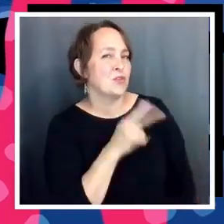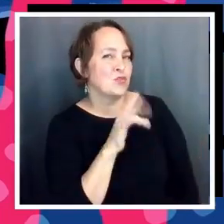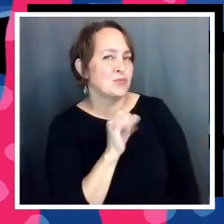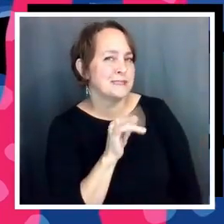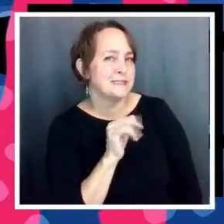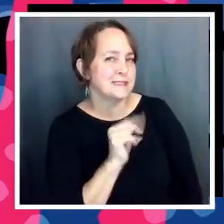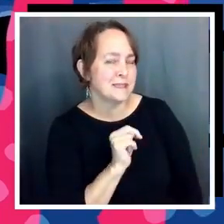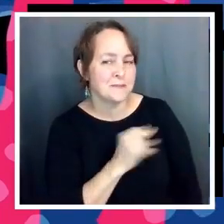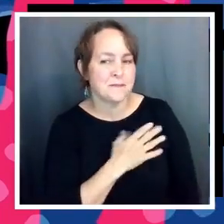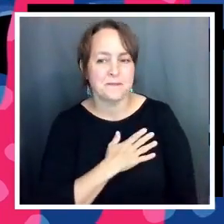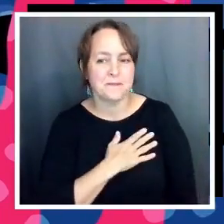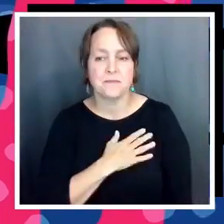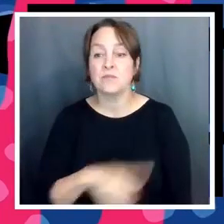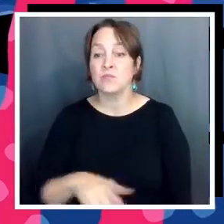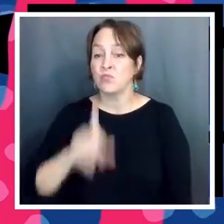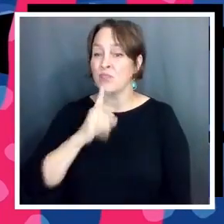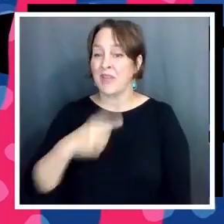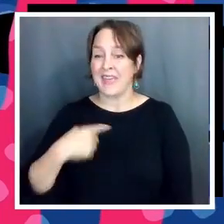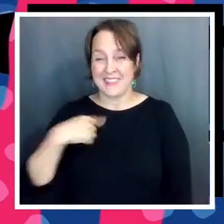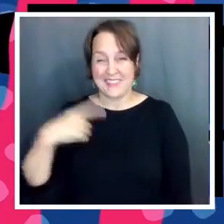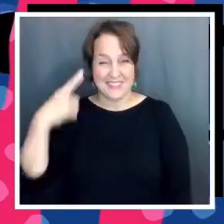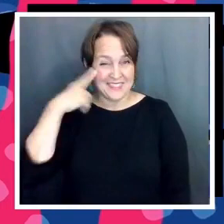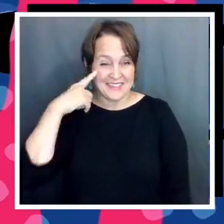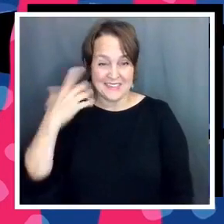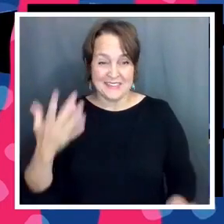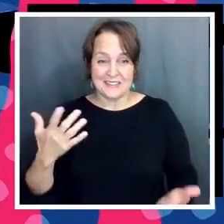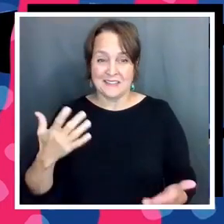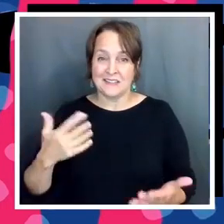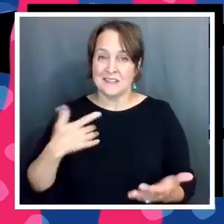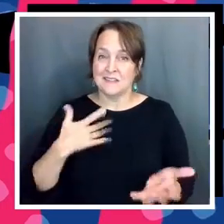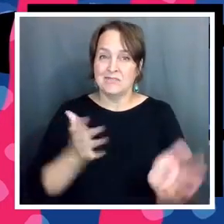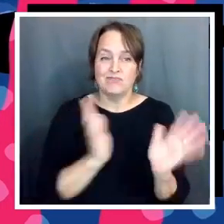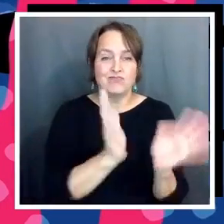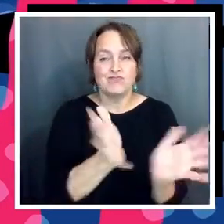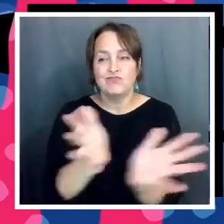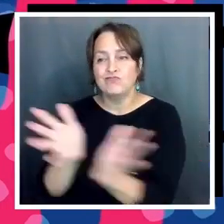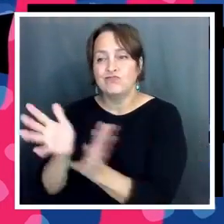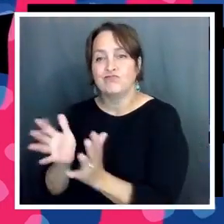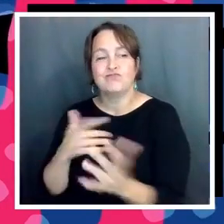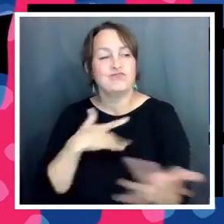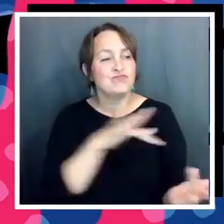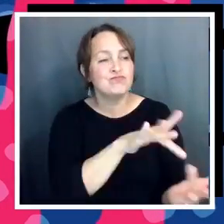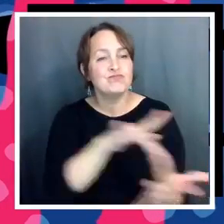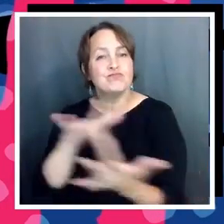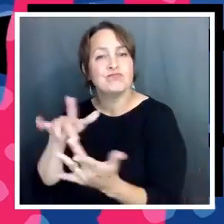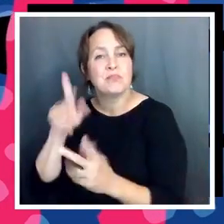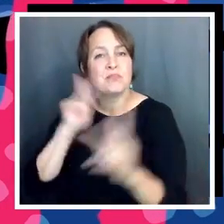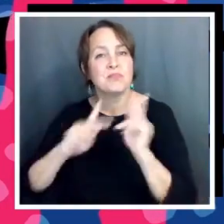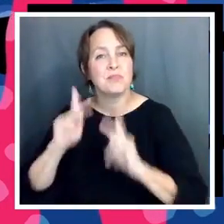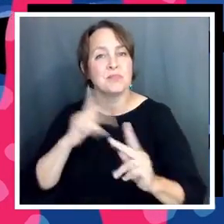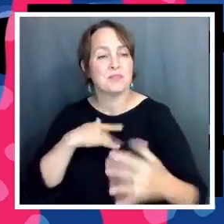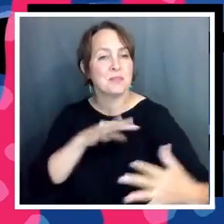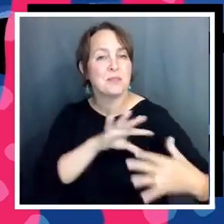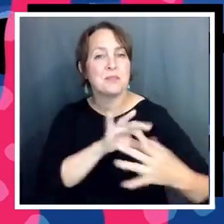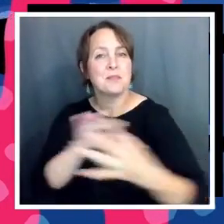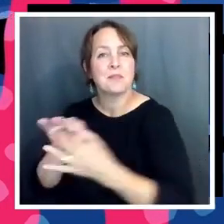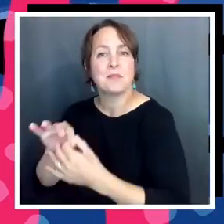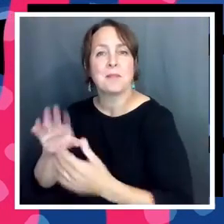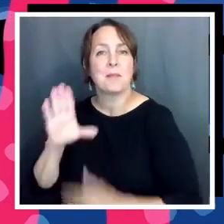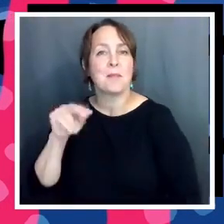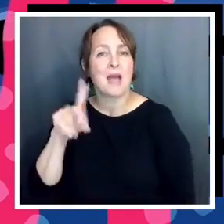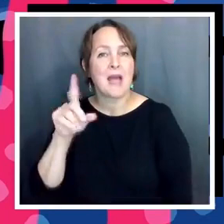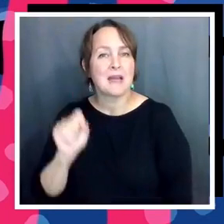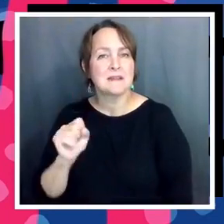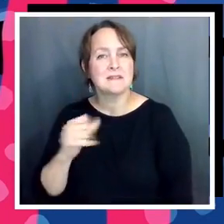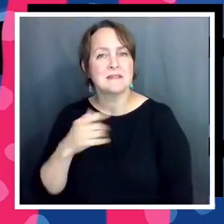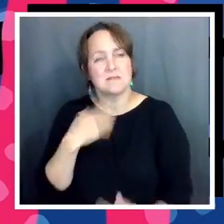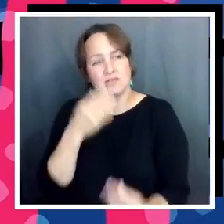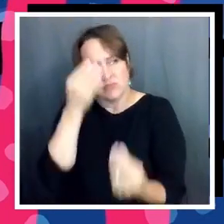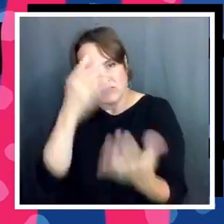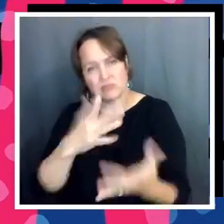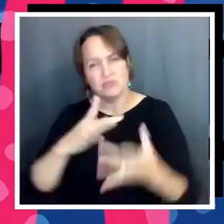CAN YOU SHARE INSIGHT ON THE